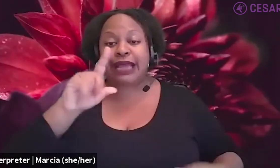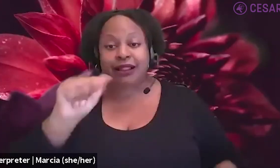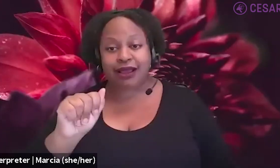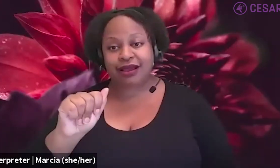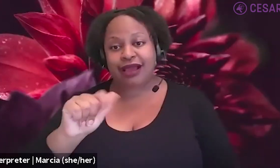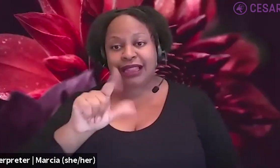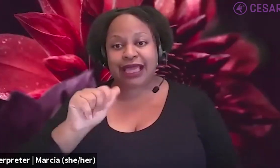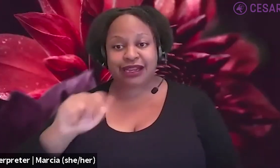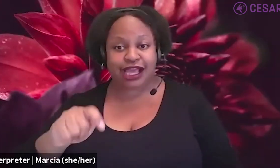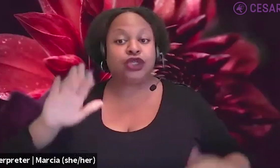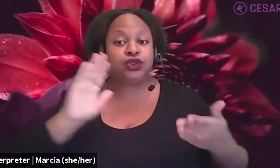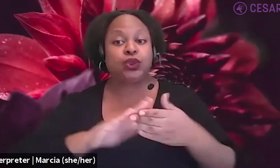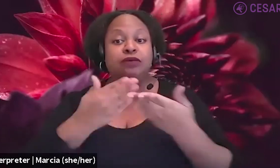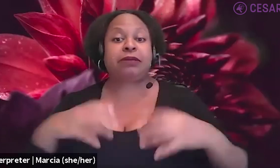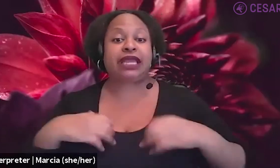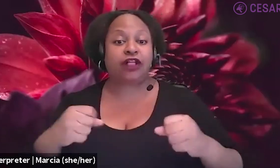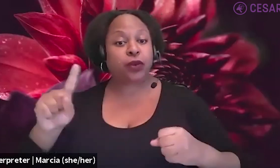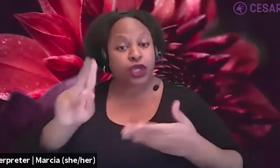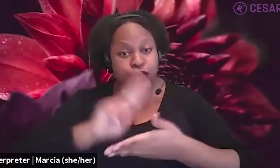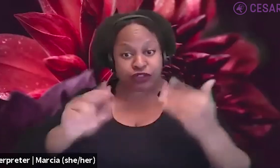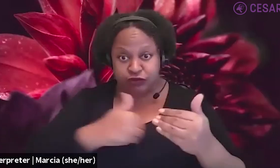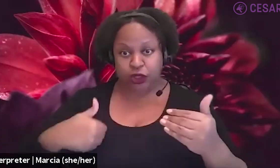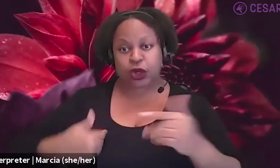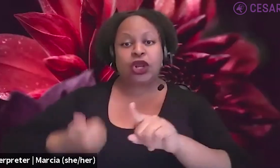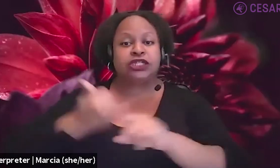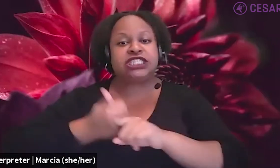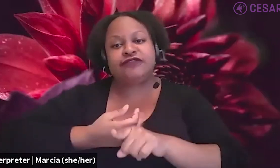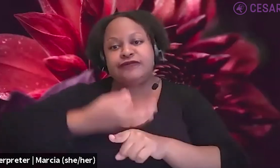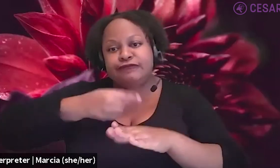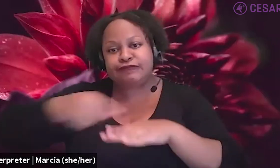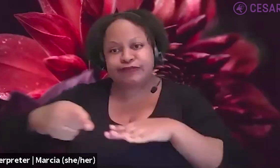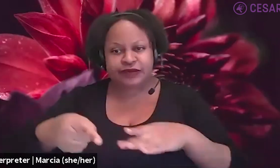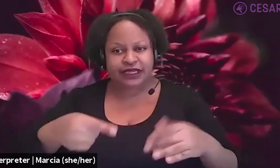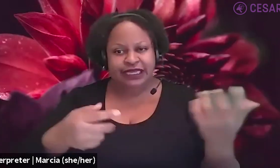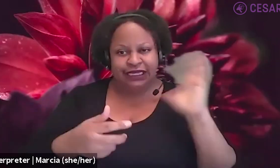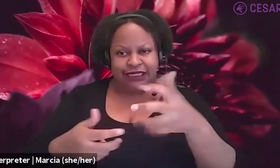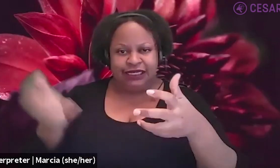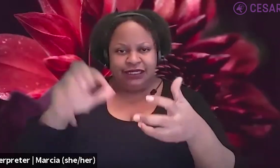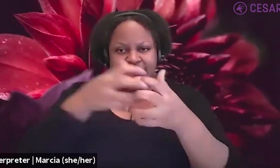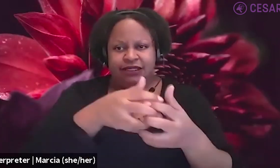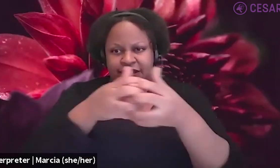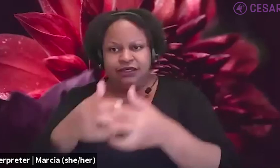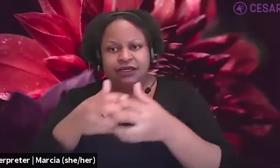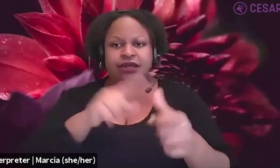University of Toronto. She specializes in the areas of intersectionality and ethics and health work